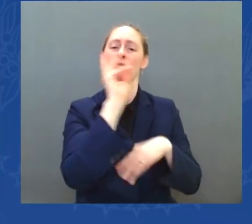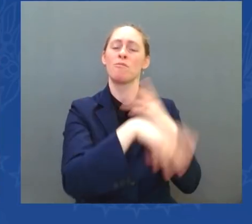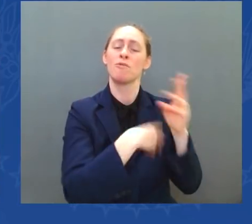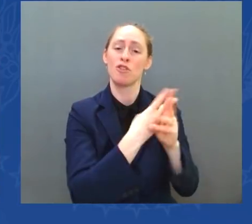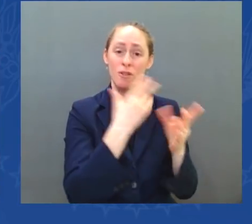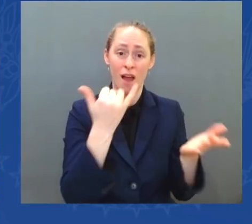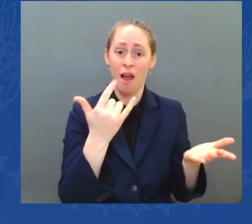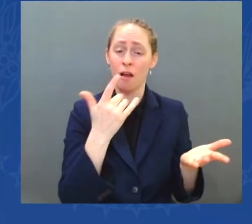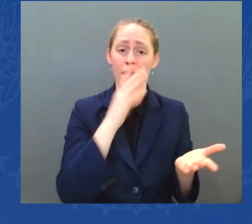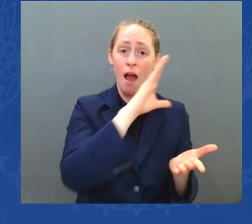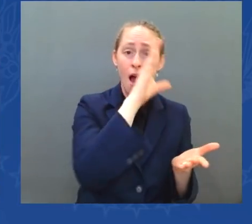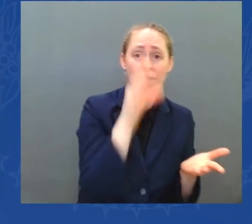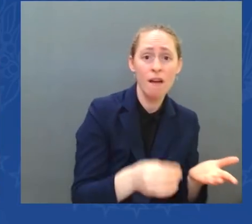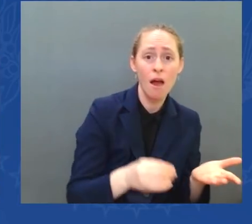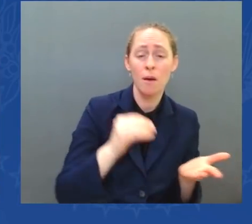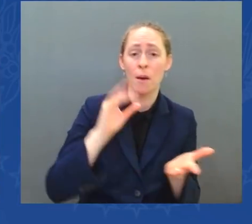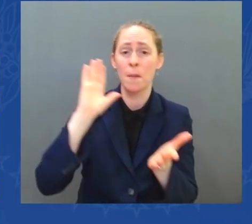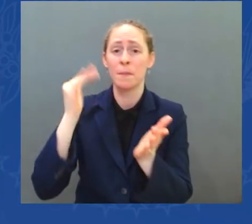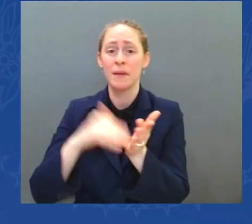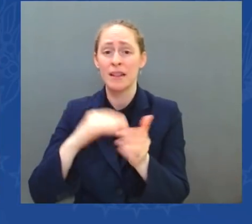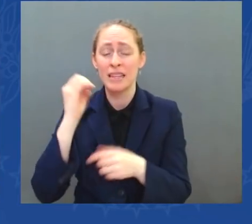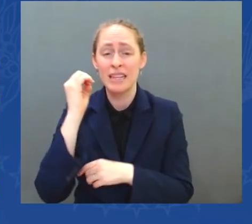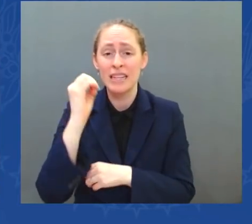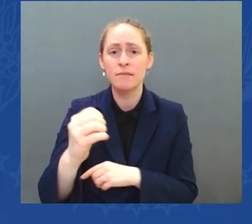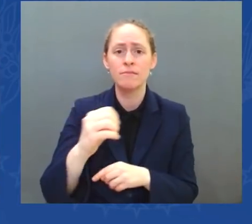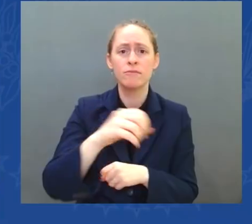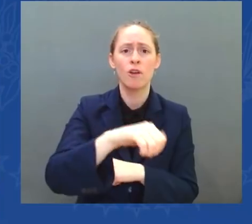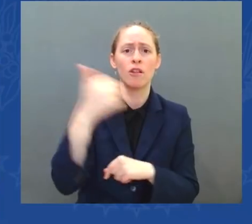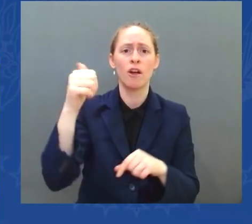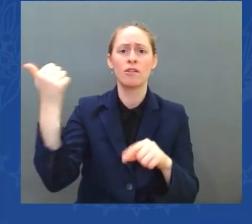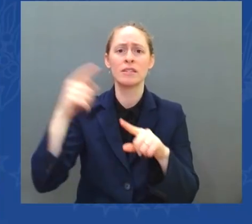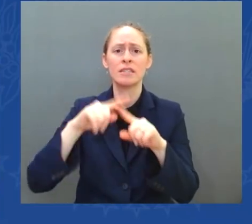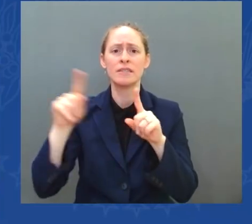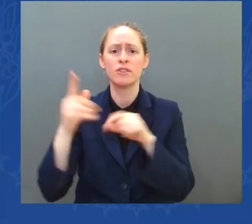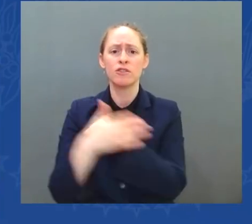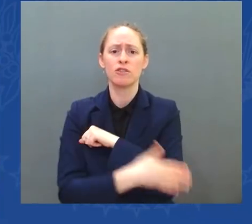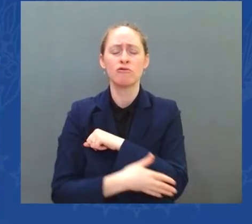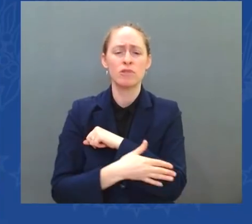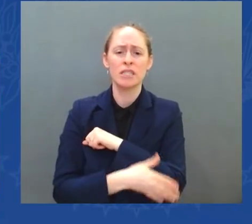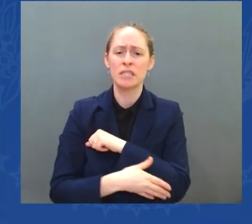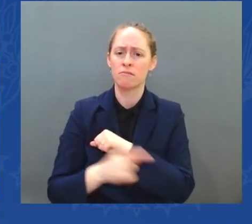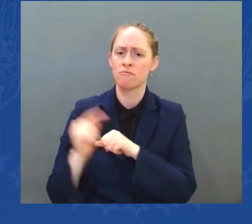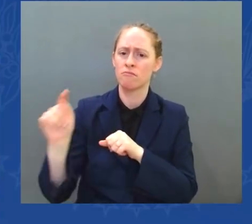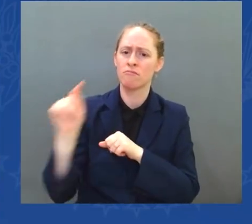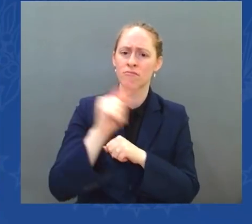We cut down all our forests. We're doing fine. Guess what? We're part of the reason for the global warming.